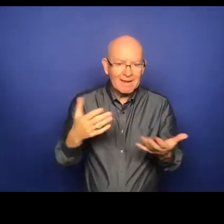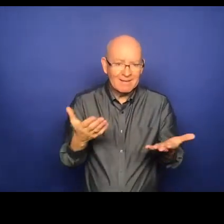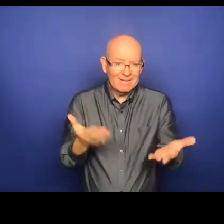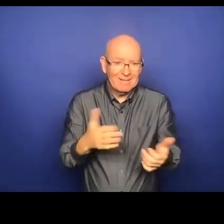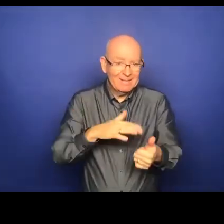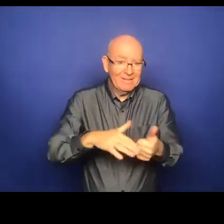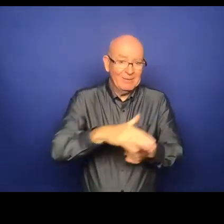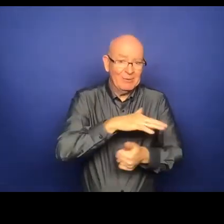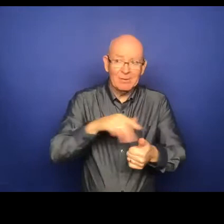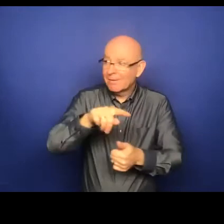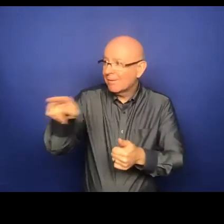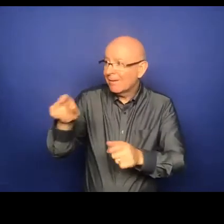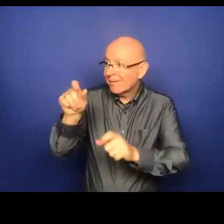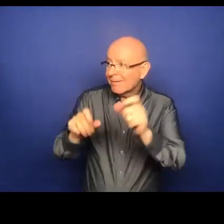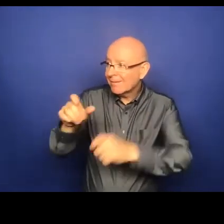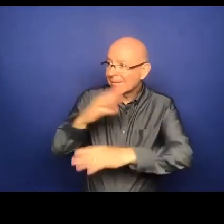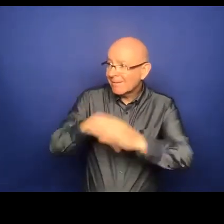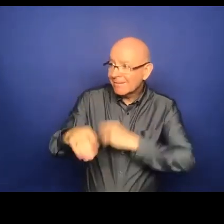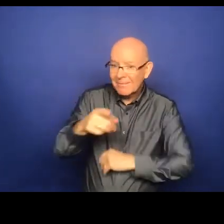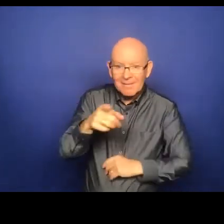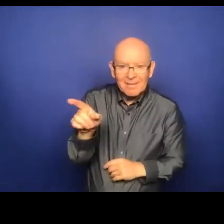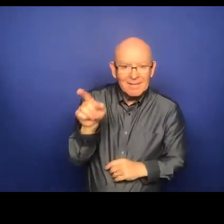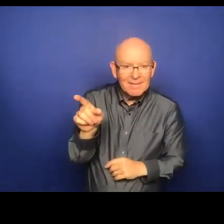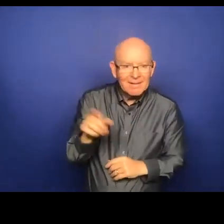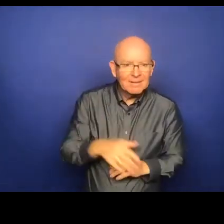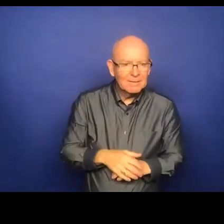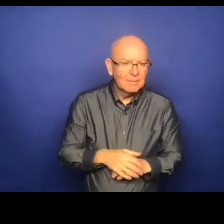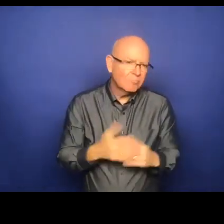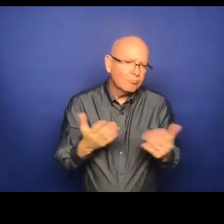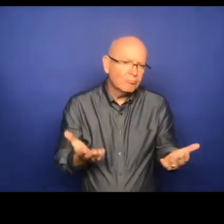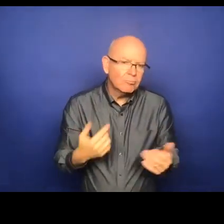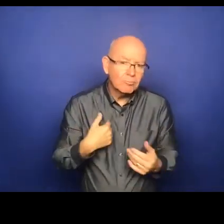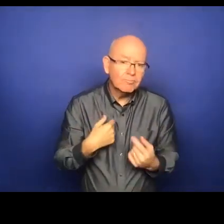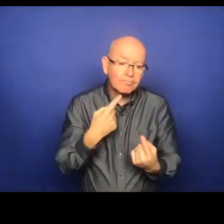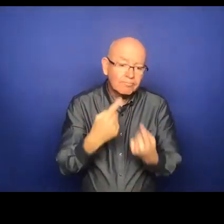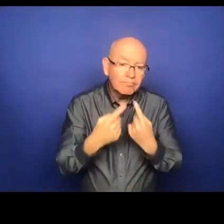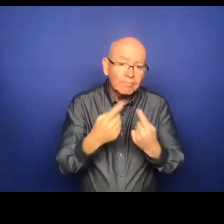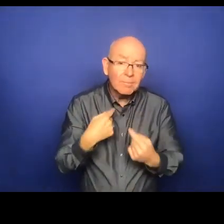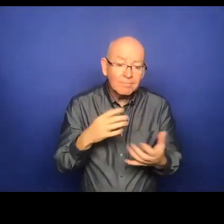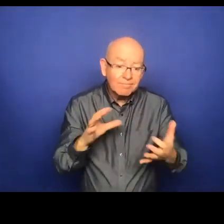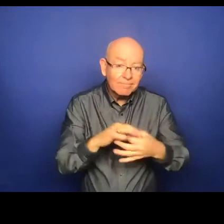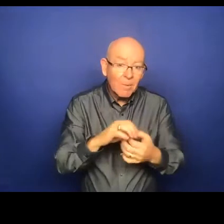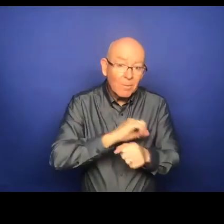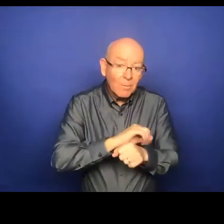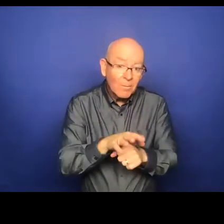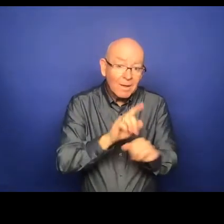, it's one of the most, best example s on how much this need of